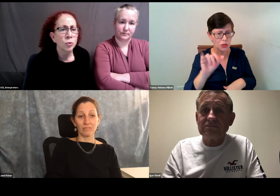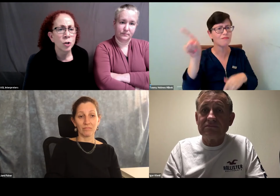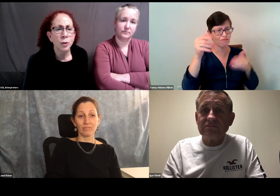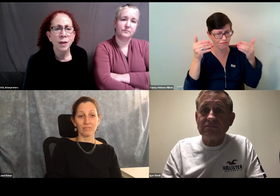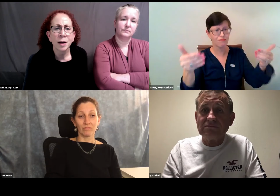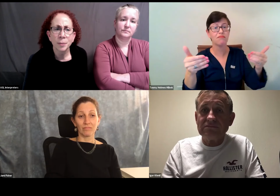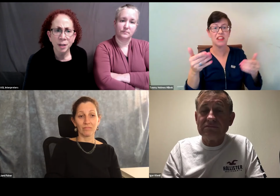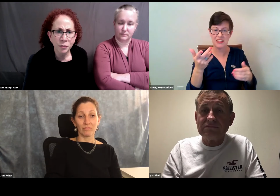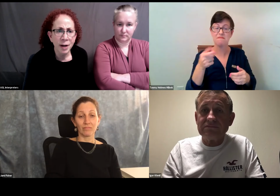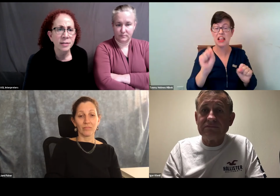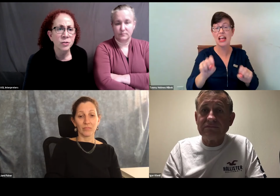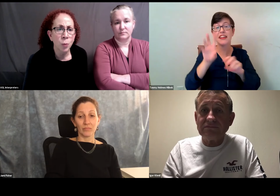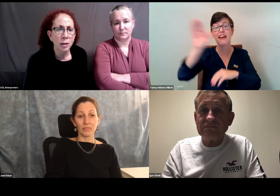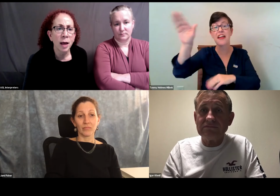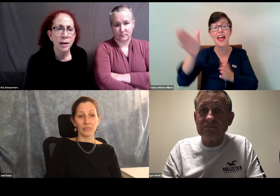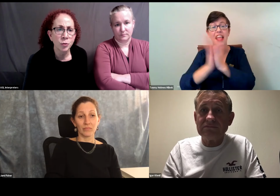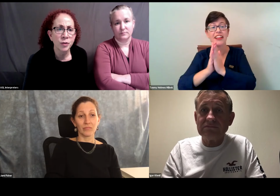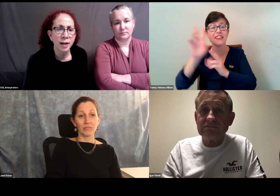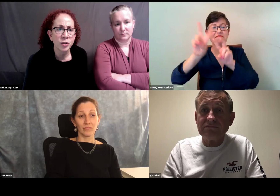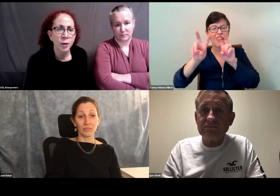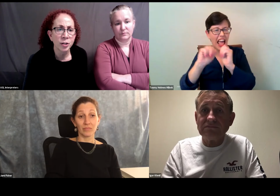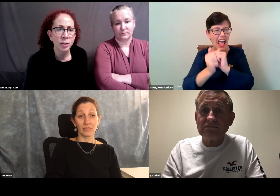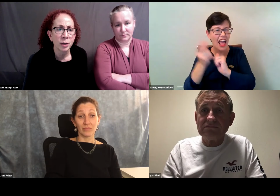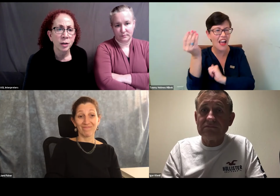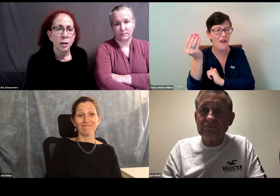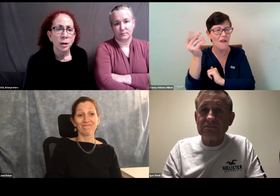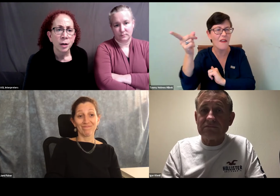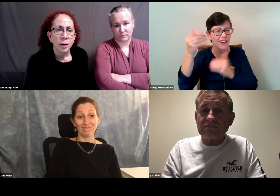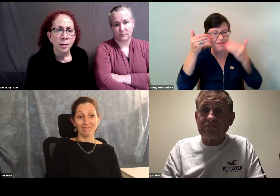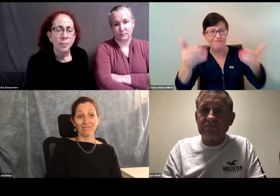are doing that I believe France as well, has moved in that direction.